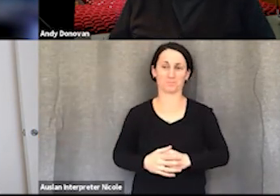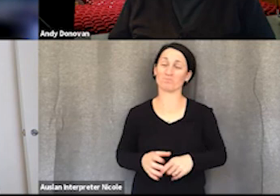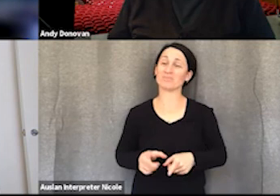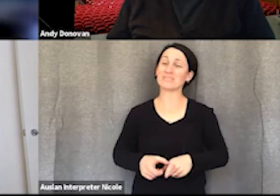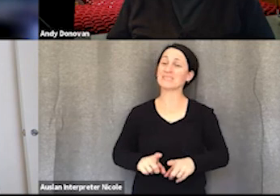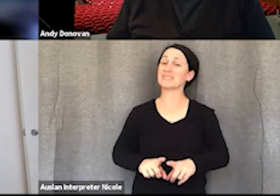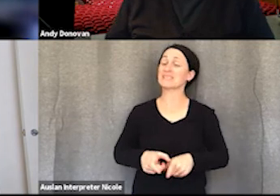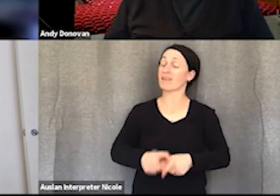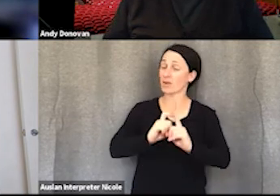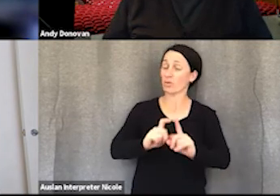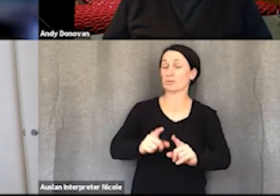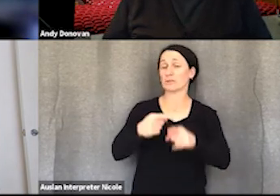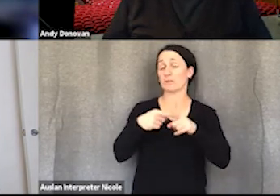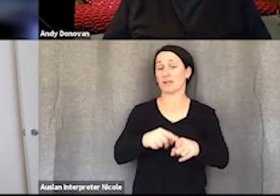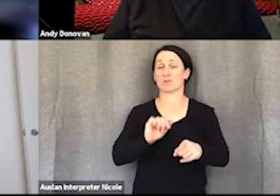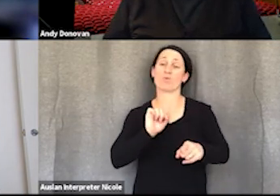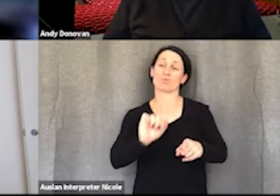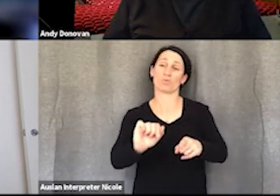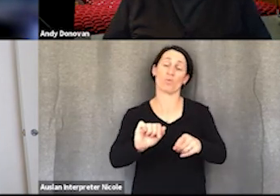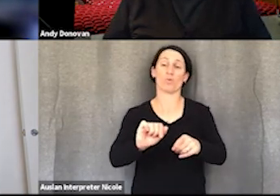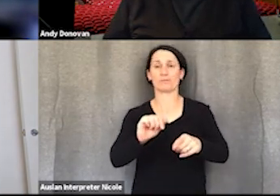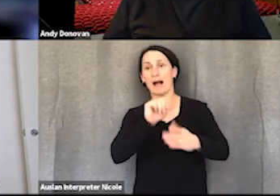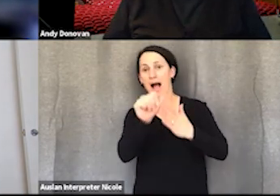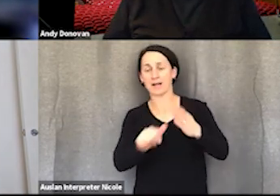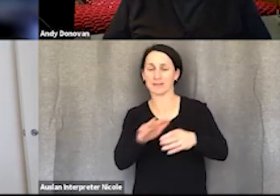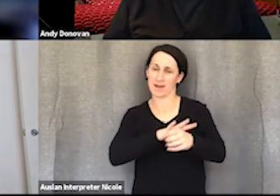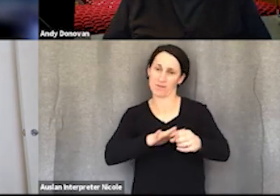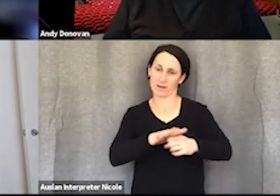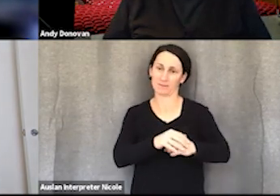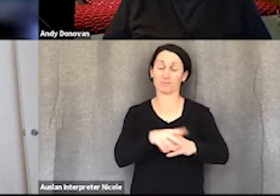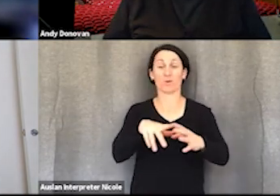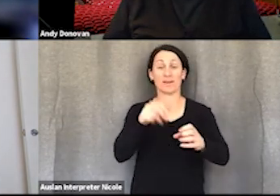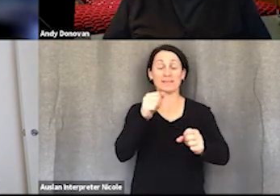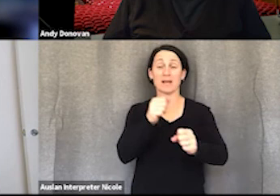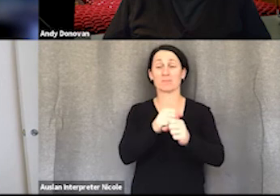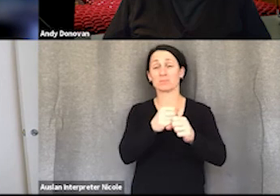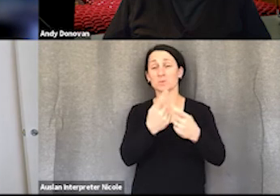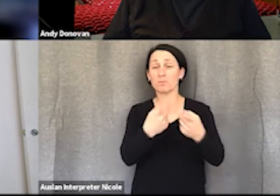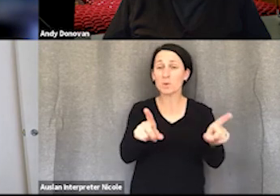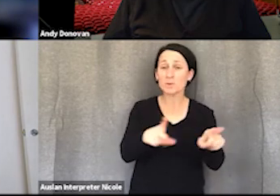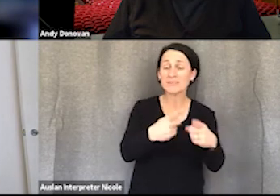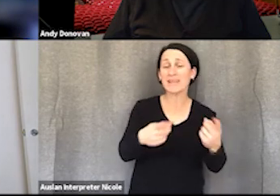It is challenging in certain parts of the a theatre, like contemporary music to have social distancing.